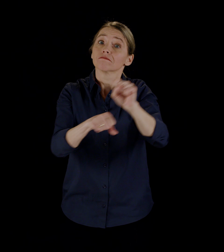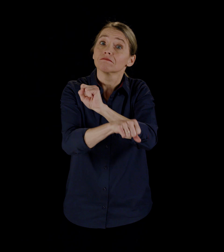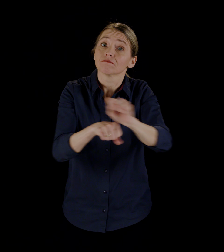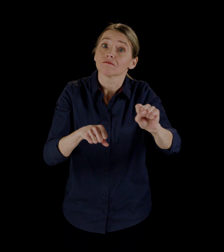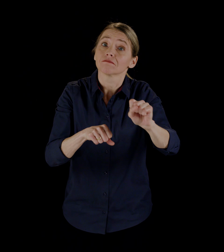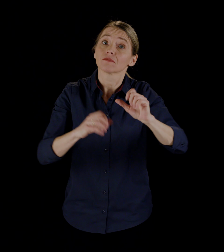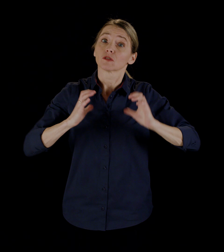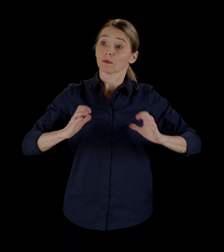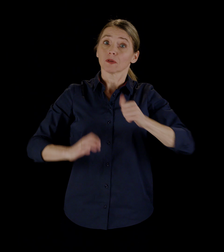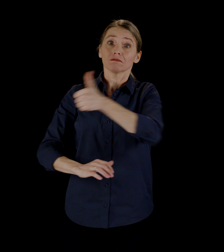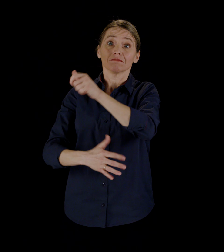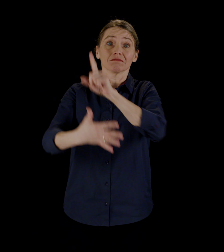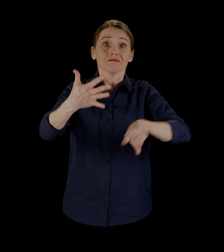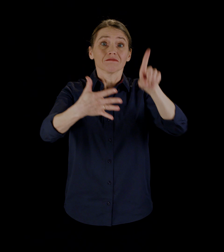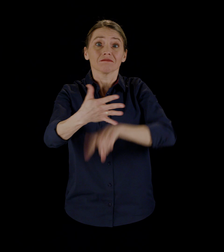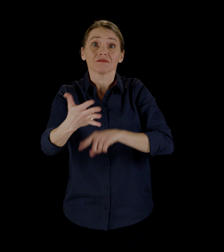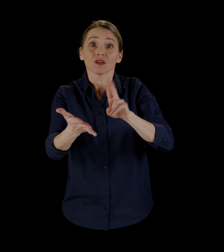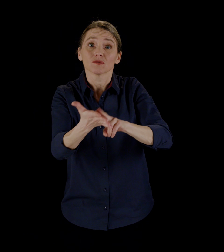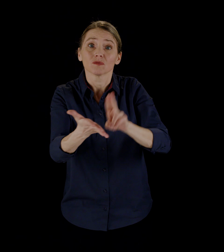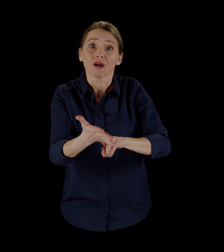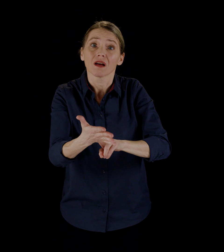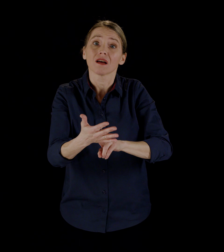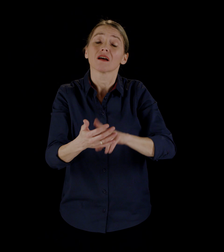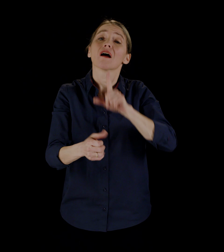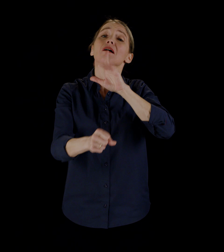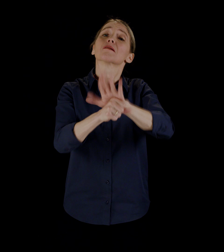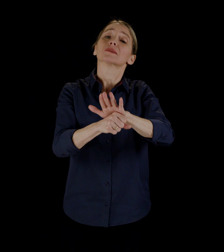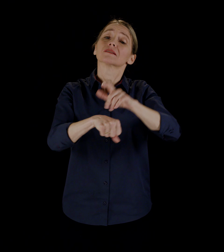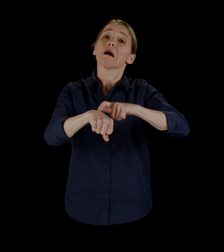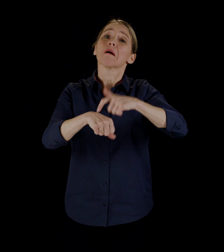need to pay the early cancellation fee outlined in their contract.